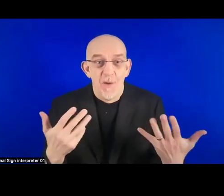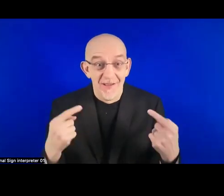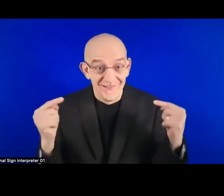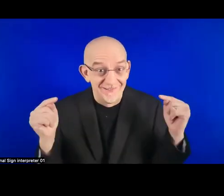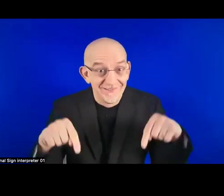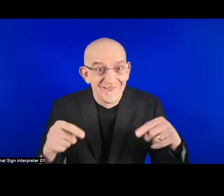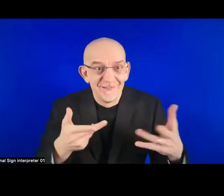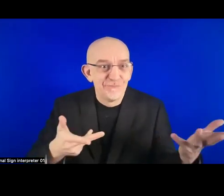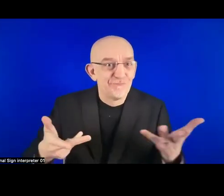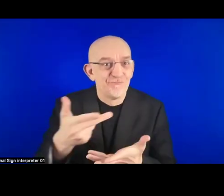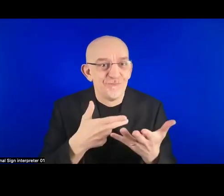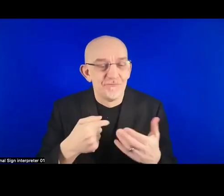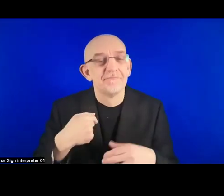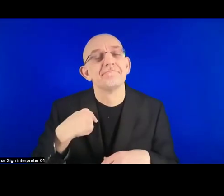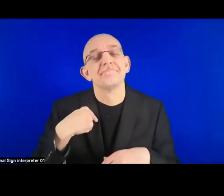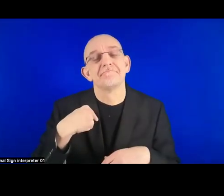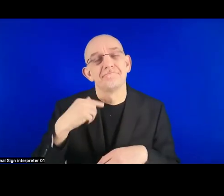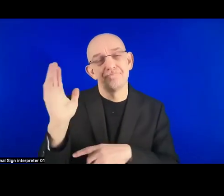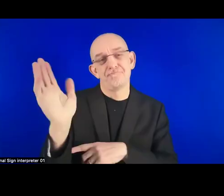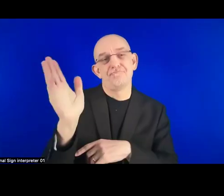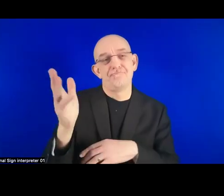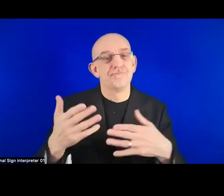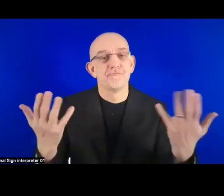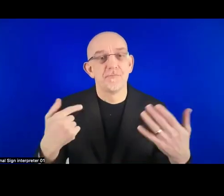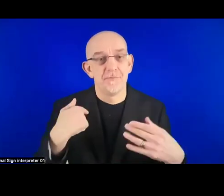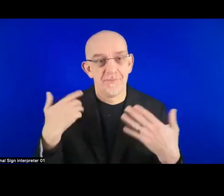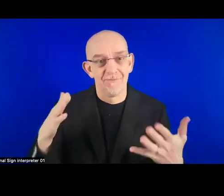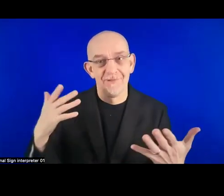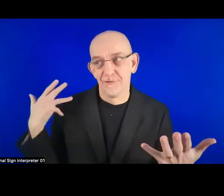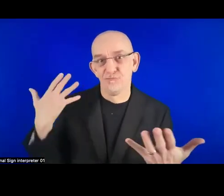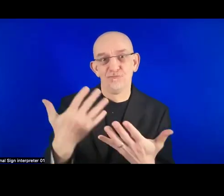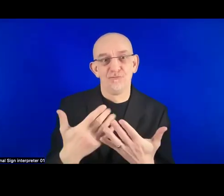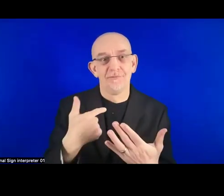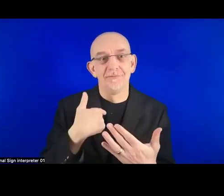will talk about my experience of applying for the PREPARED post doctoral fellowship